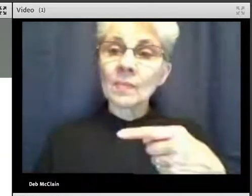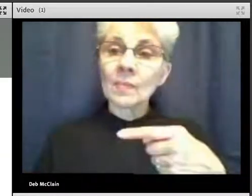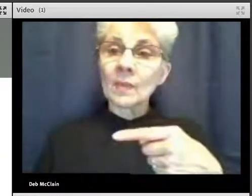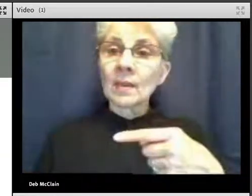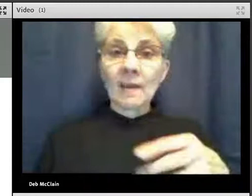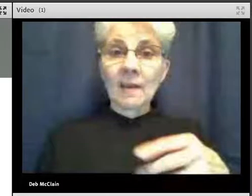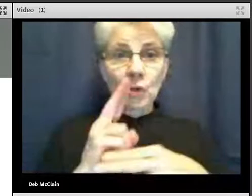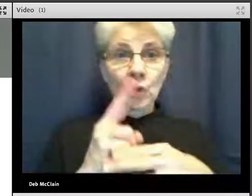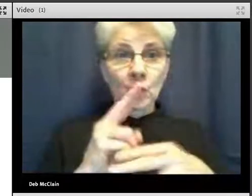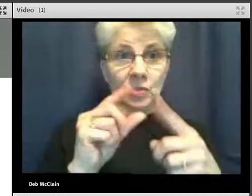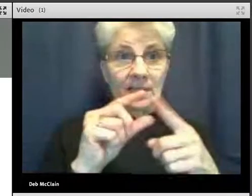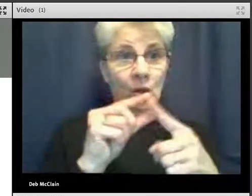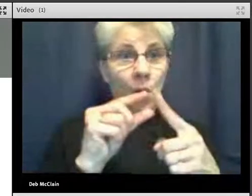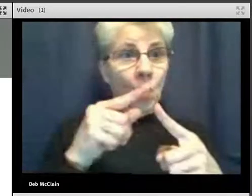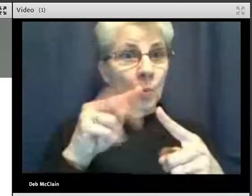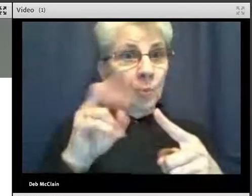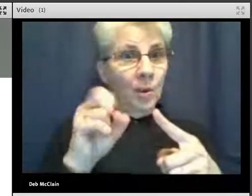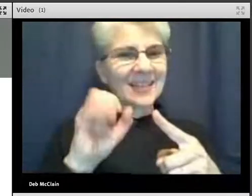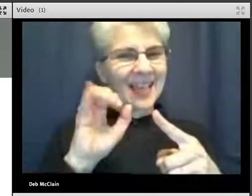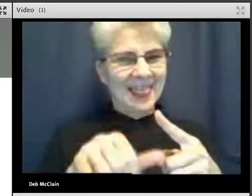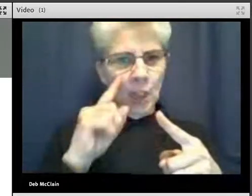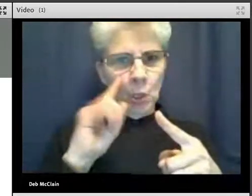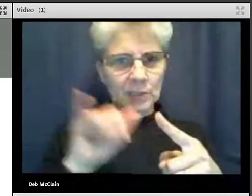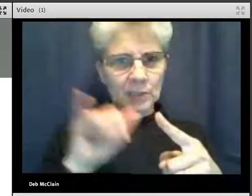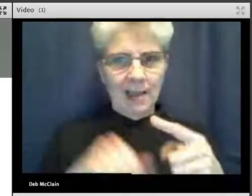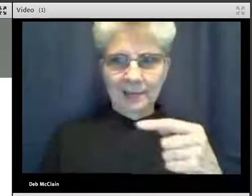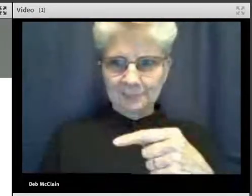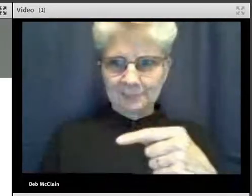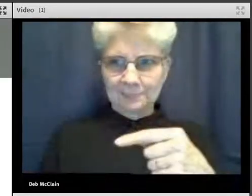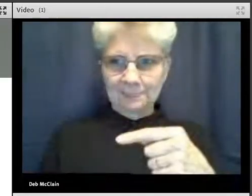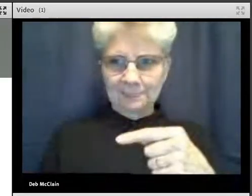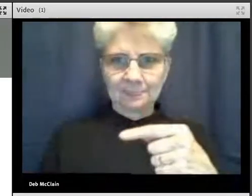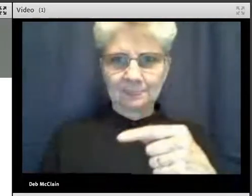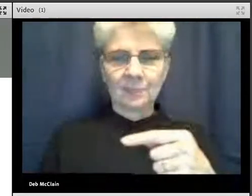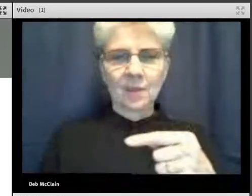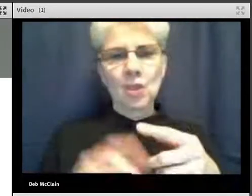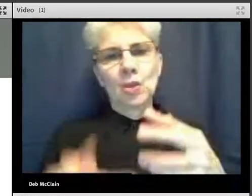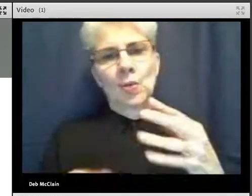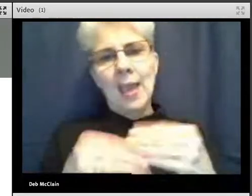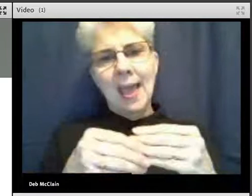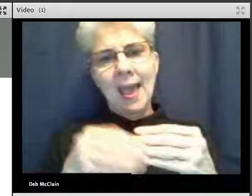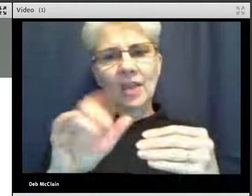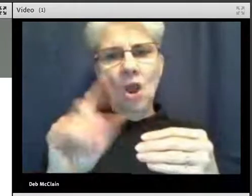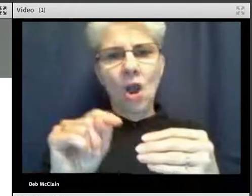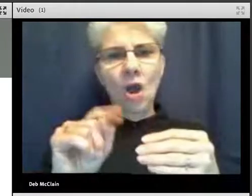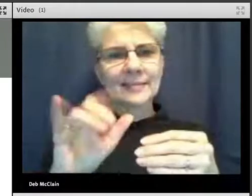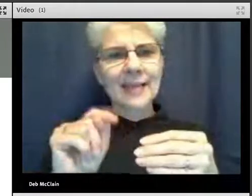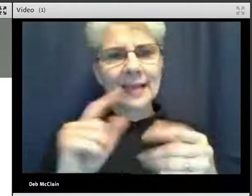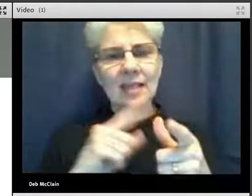And if you are using WordPress, this is what it looks like. You had the alternative text up here